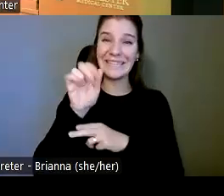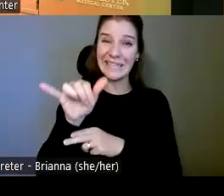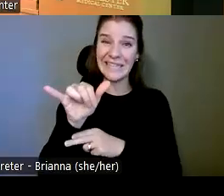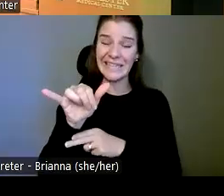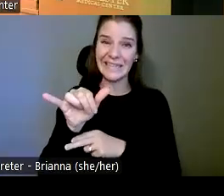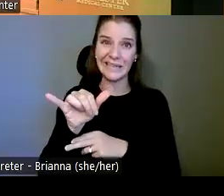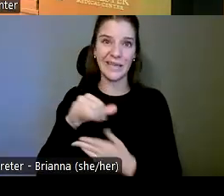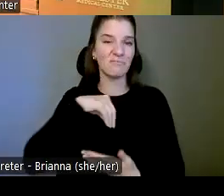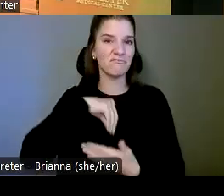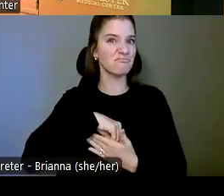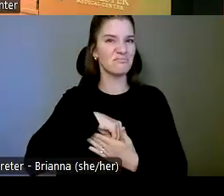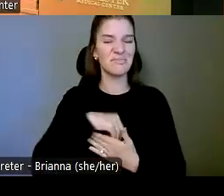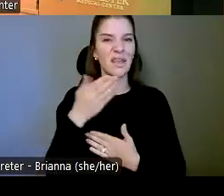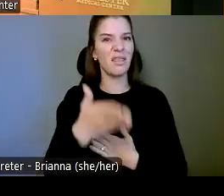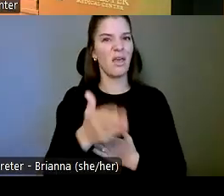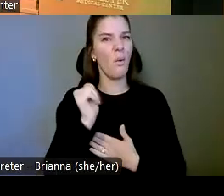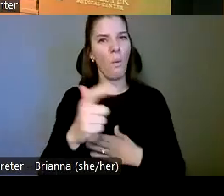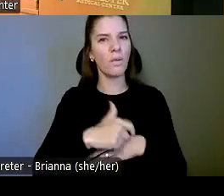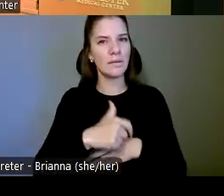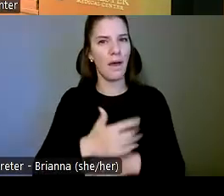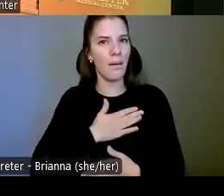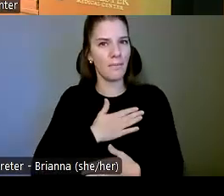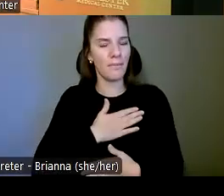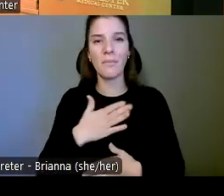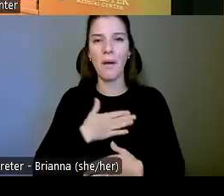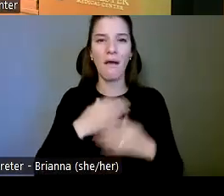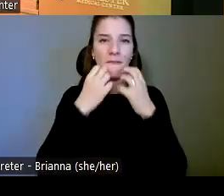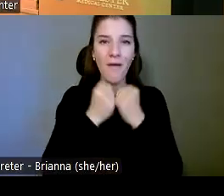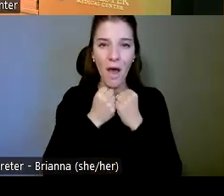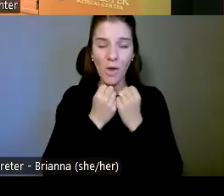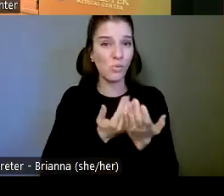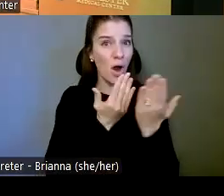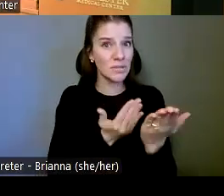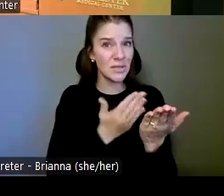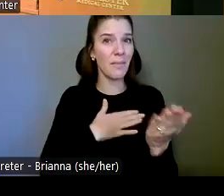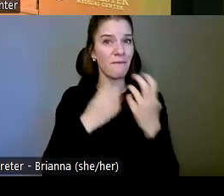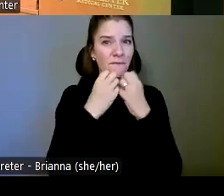the time. All the time. That the the the value proposition is always favorable, that it costs